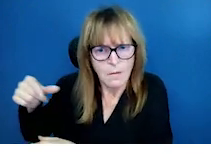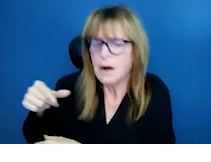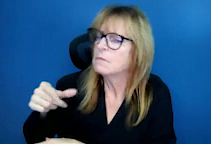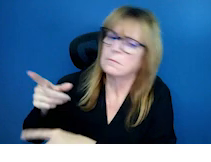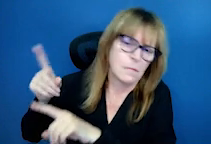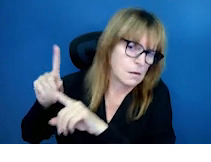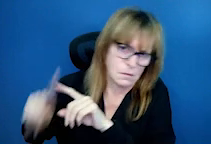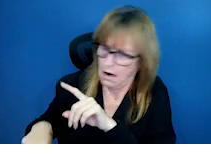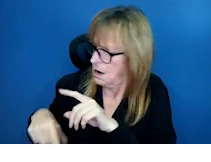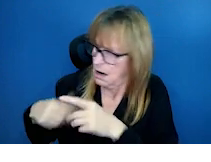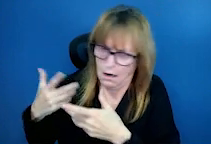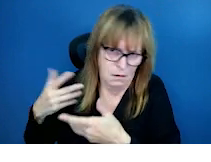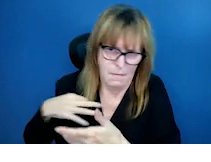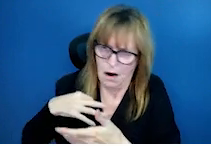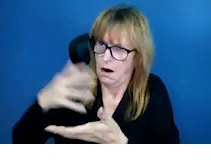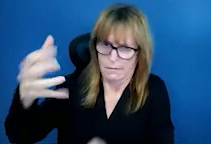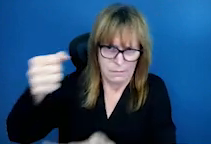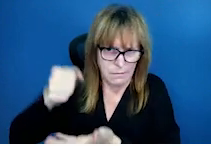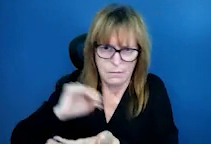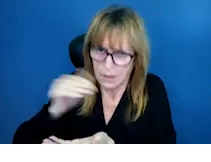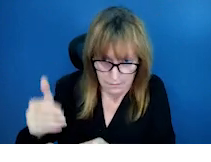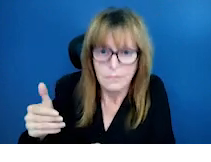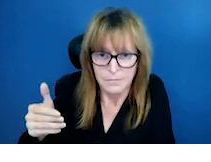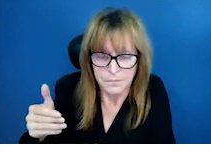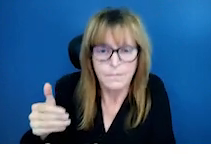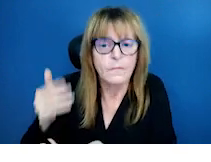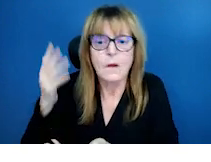business or an organization linked to political figures receives the grant.